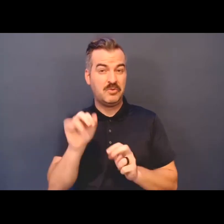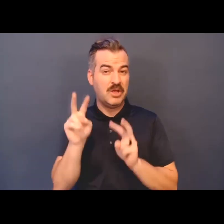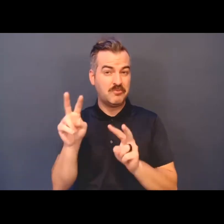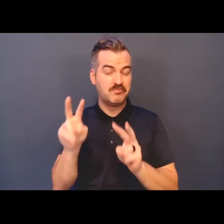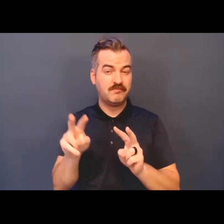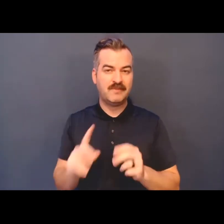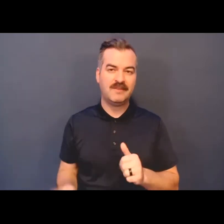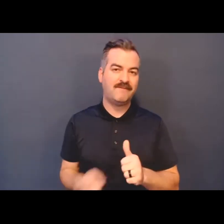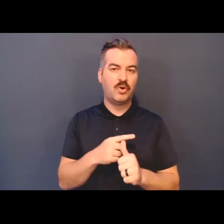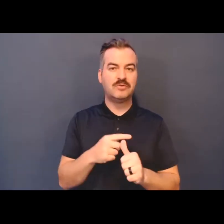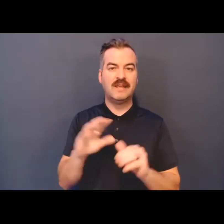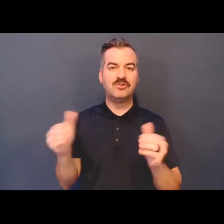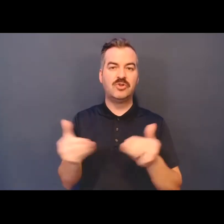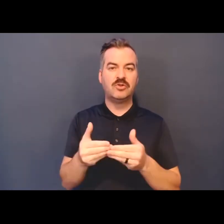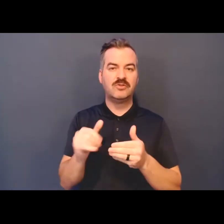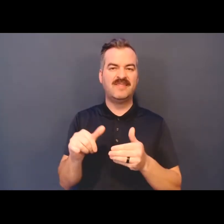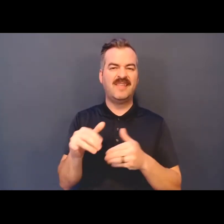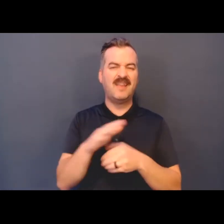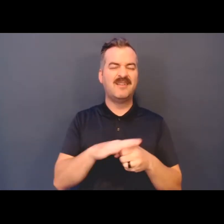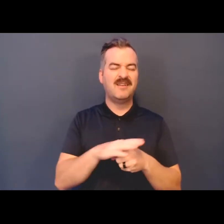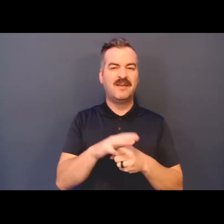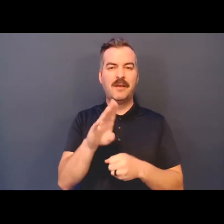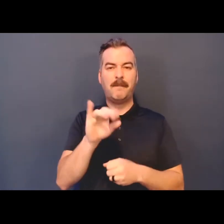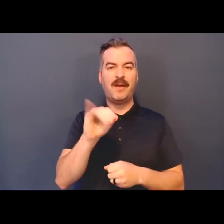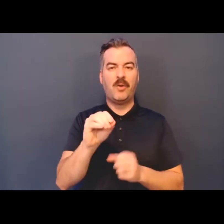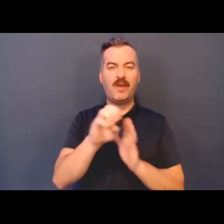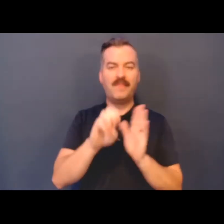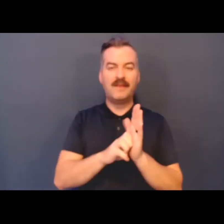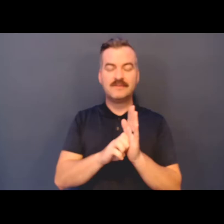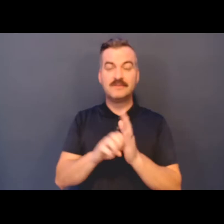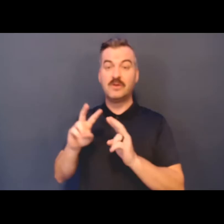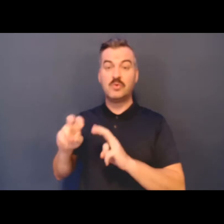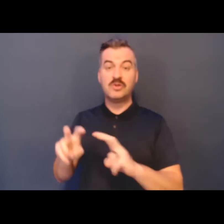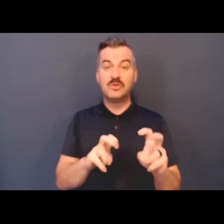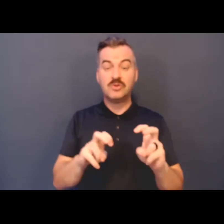15:07:08 the field of bioethics that centers research in critical disability studies and